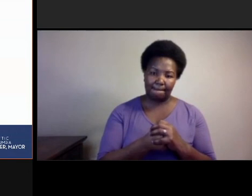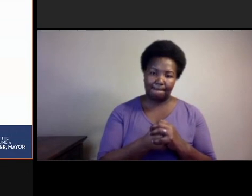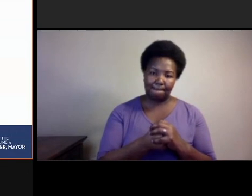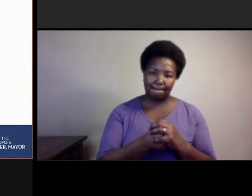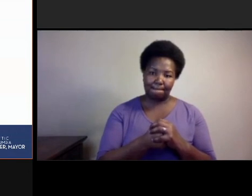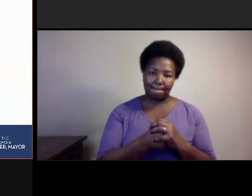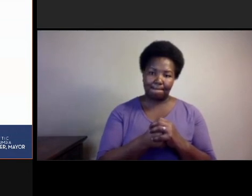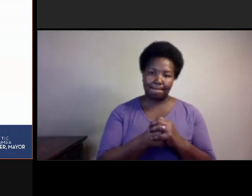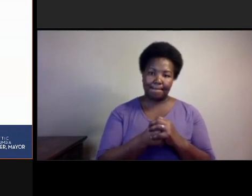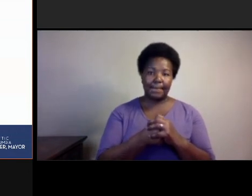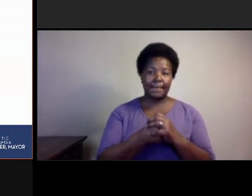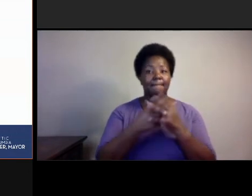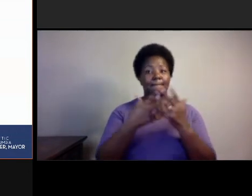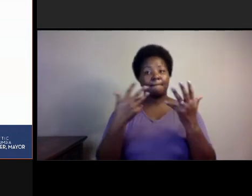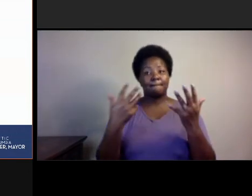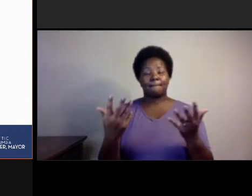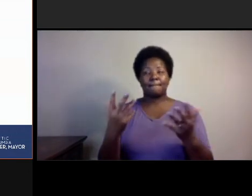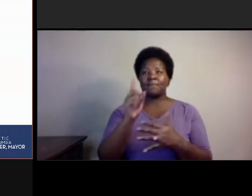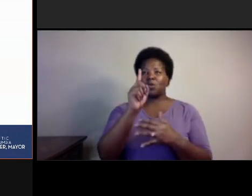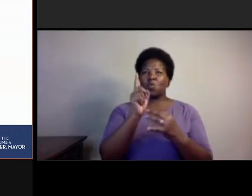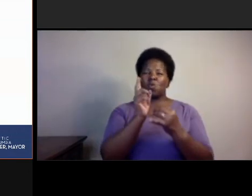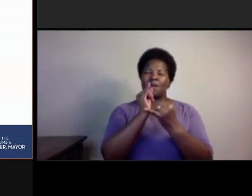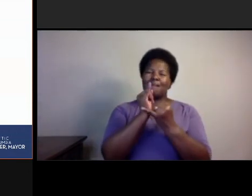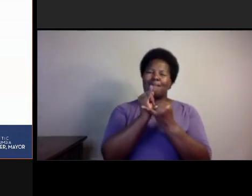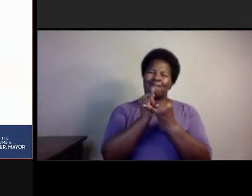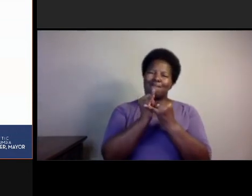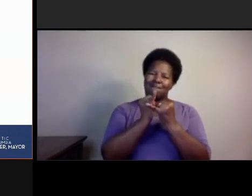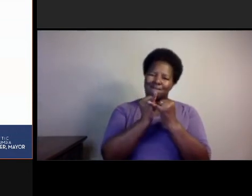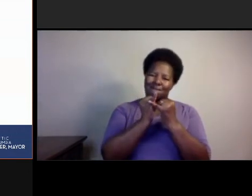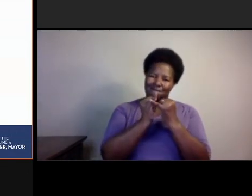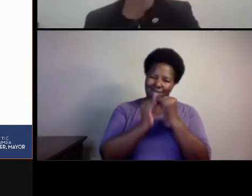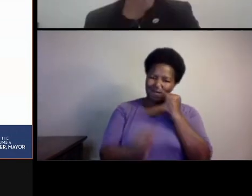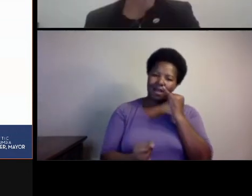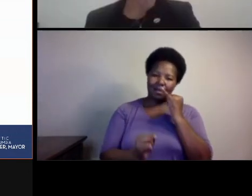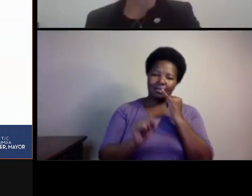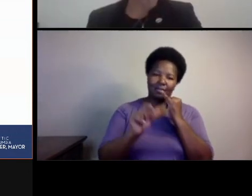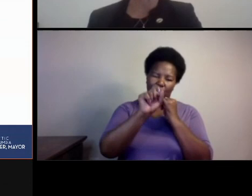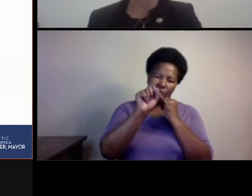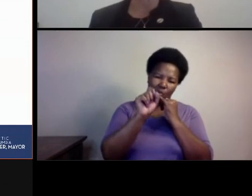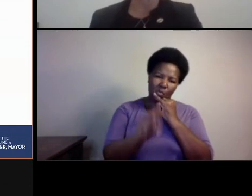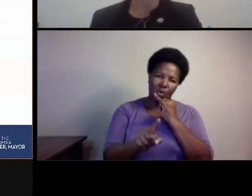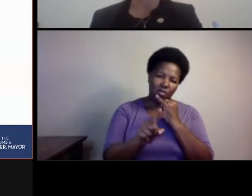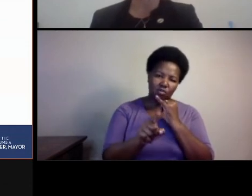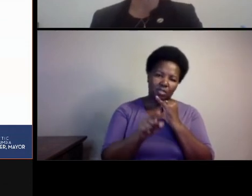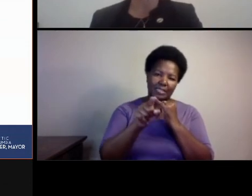and one final question we're able to get one last question in here this goes back to